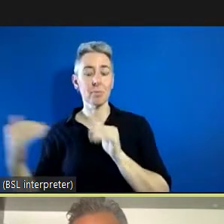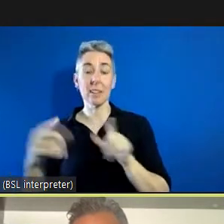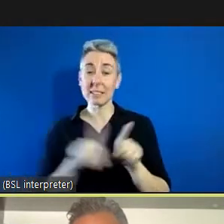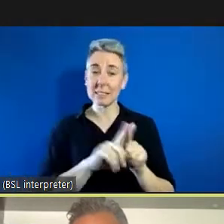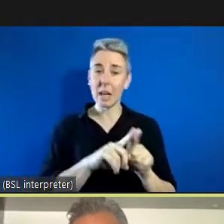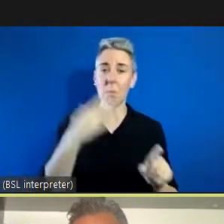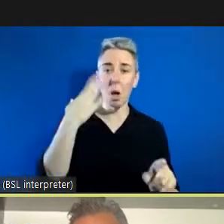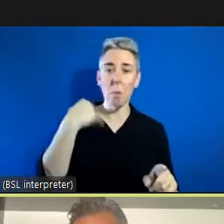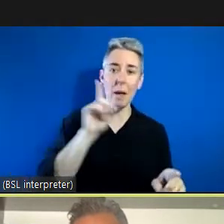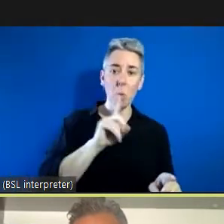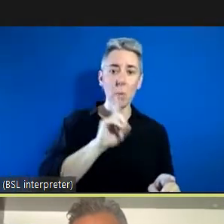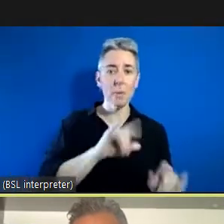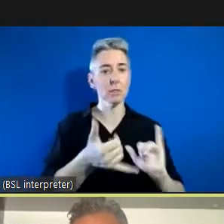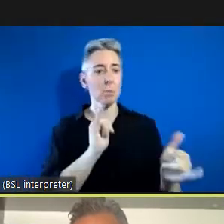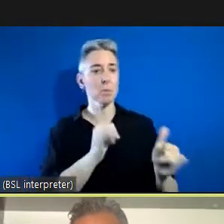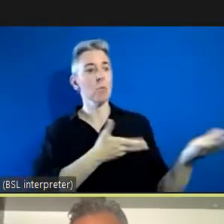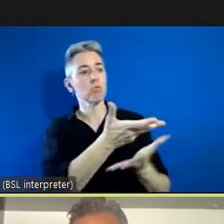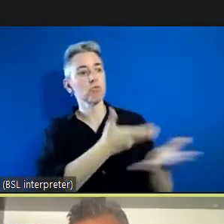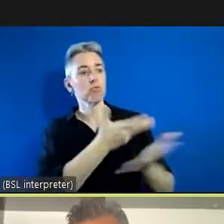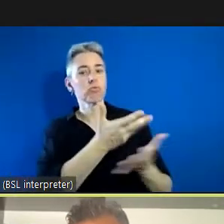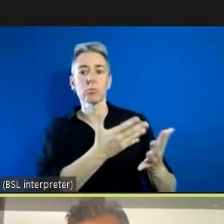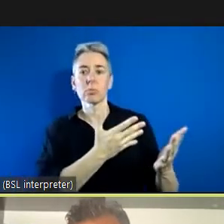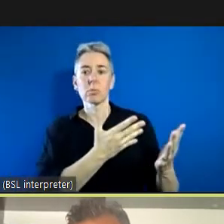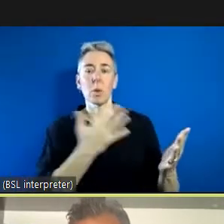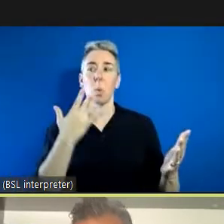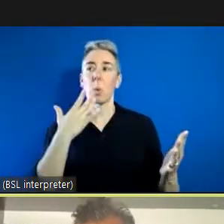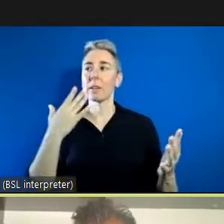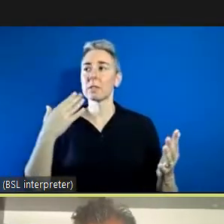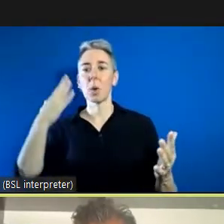to each other when they're in a room of white women talking about feminism,